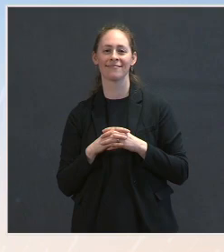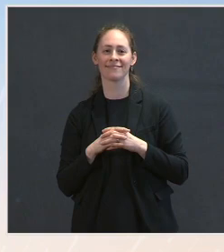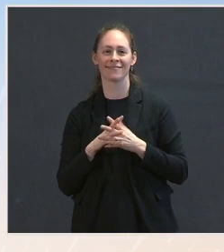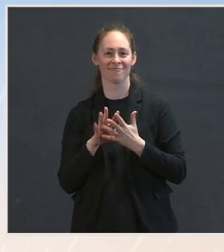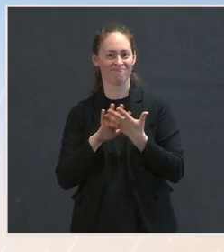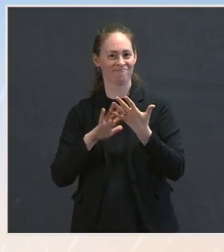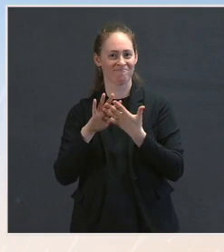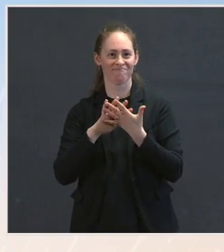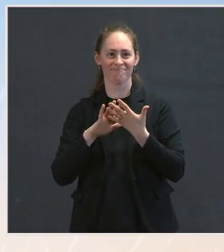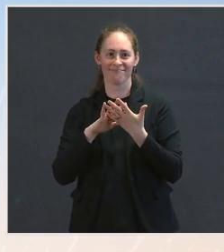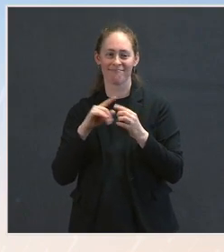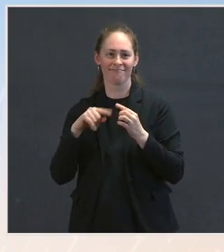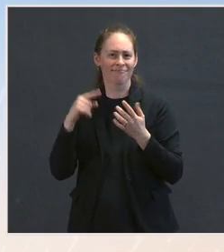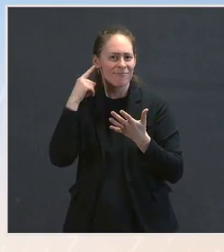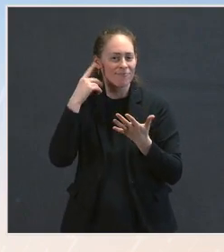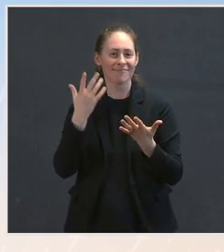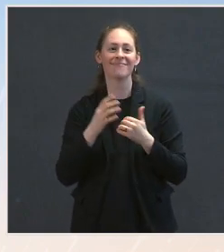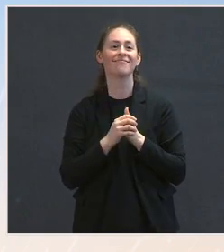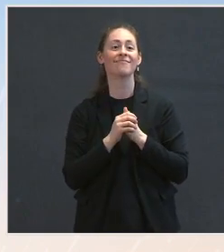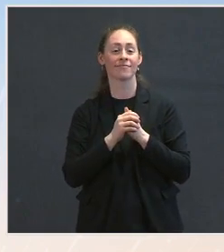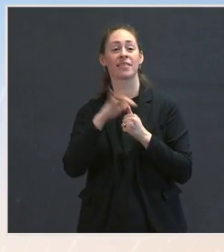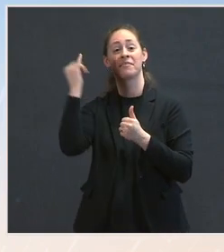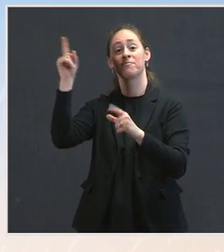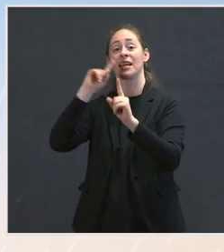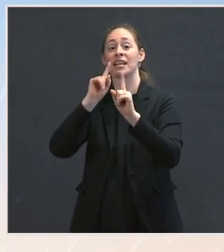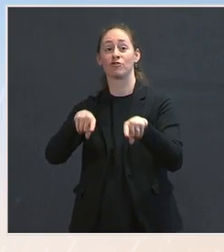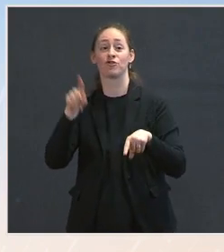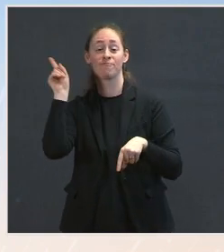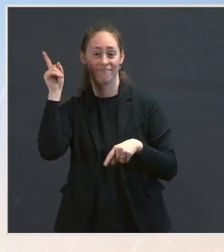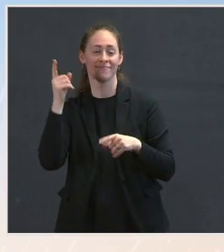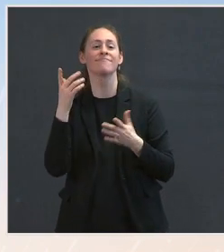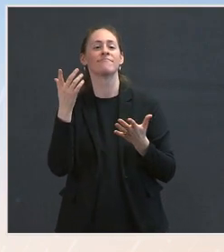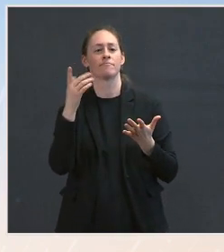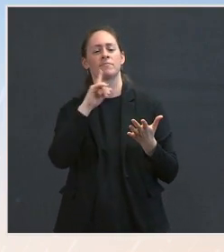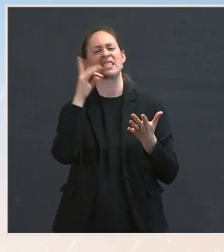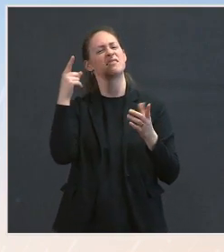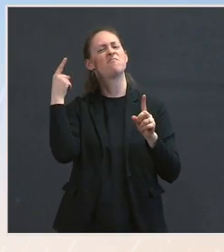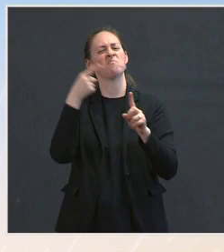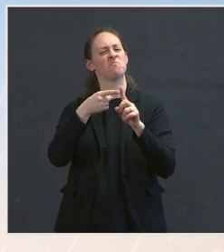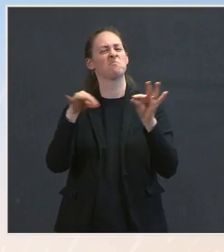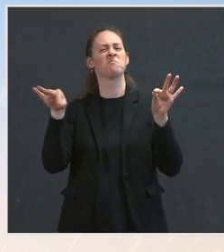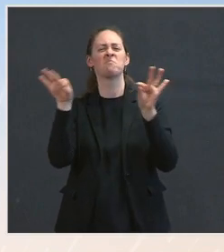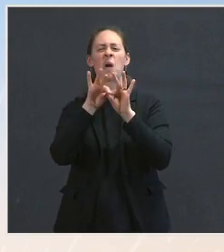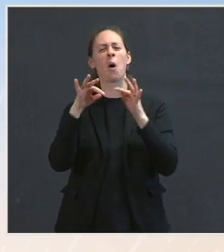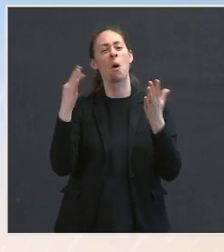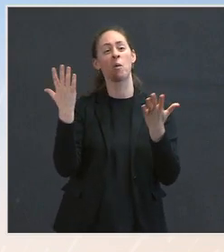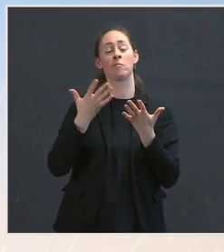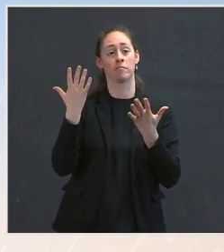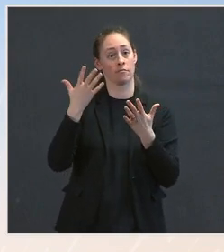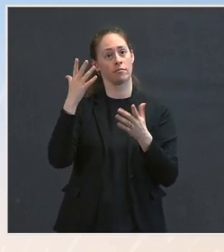Ms. Psaki: Well, the President believes that it's important and long overdue to put in place immigration --